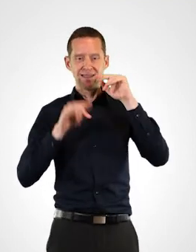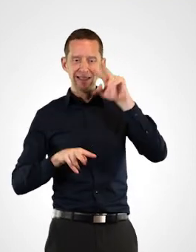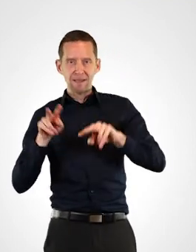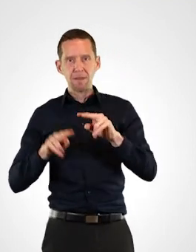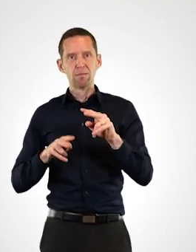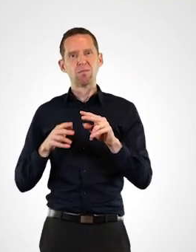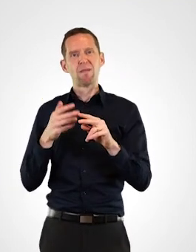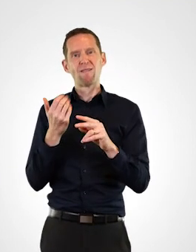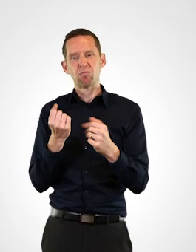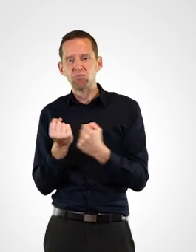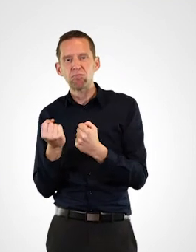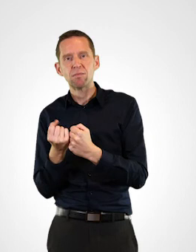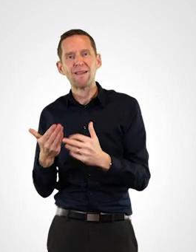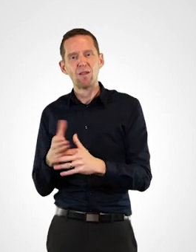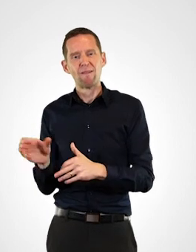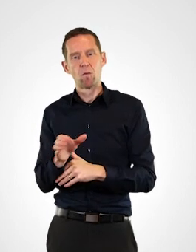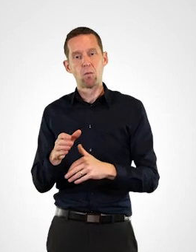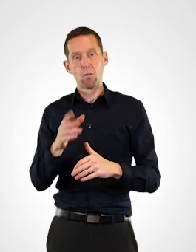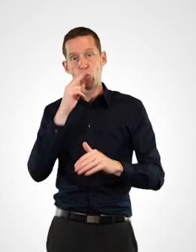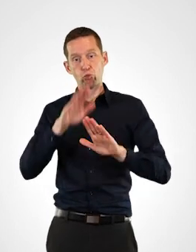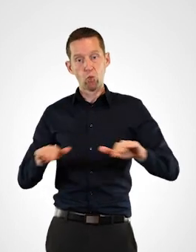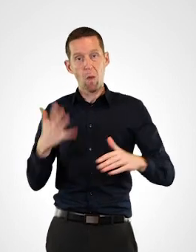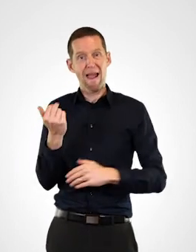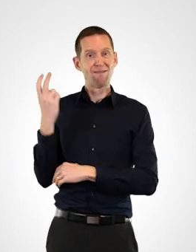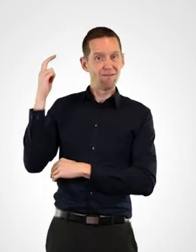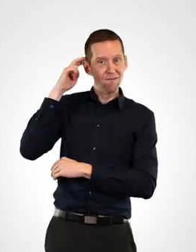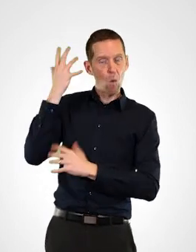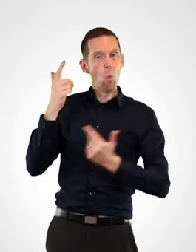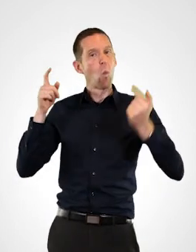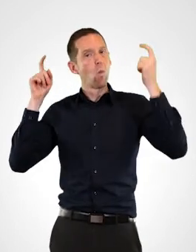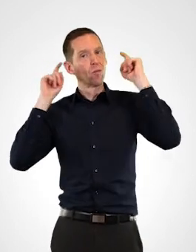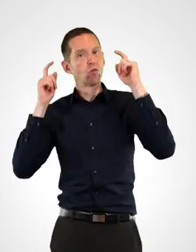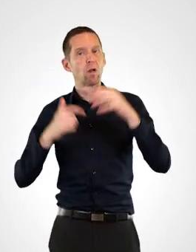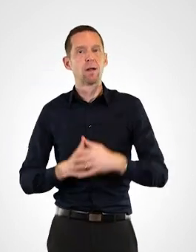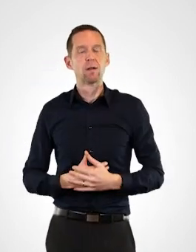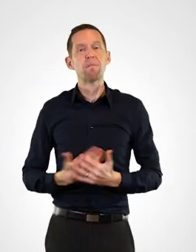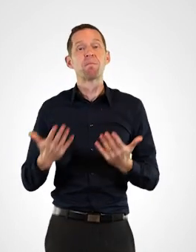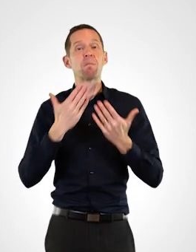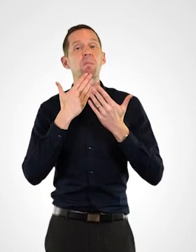and intervention for young kids who have cochlear implants or hearing aids.